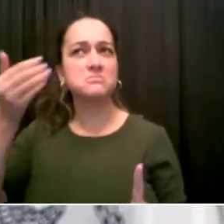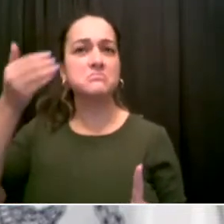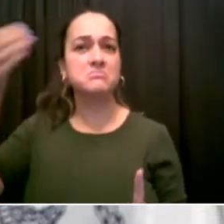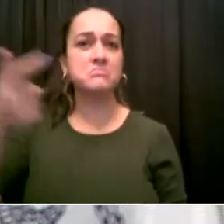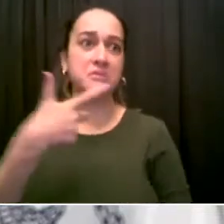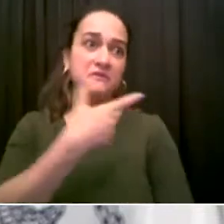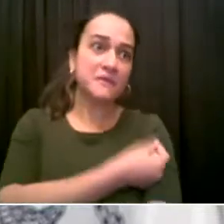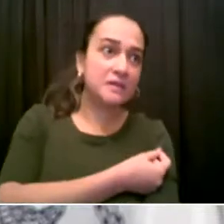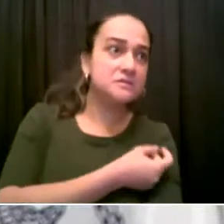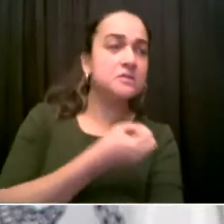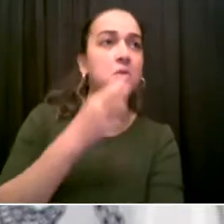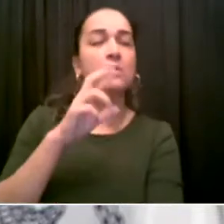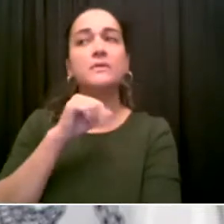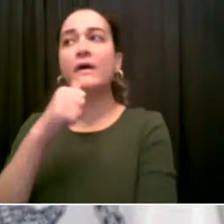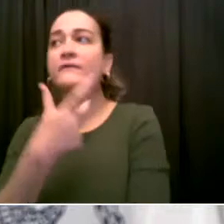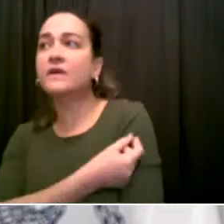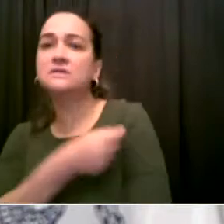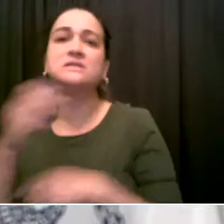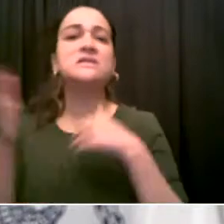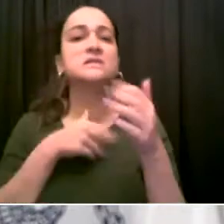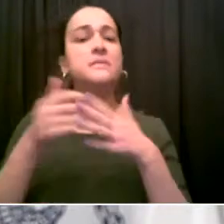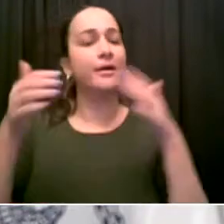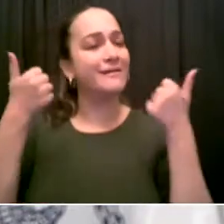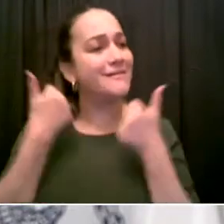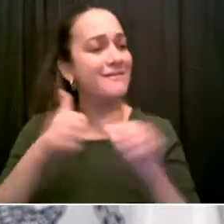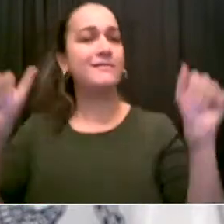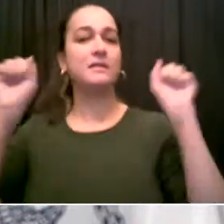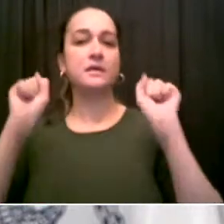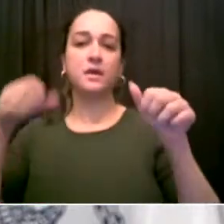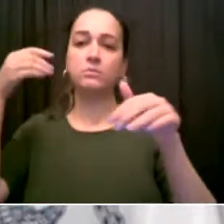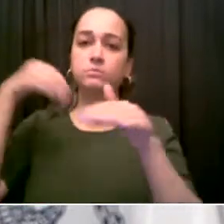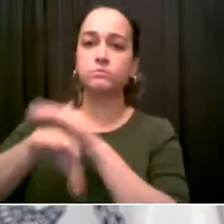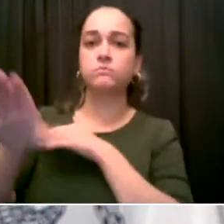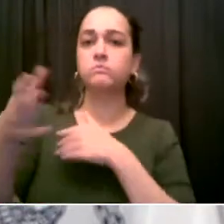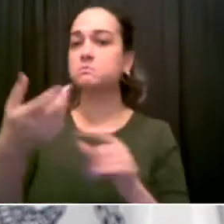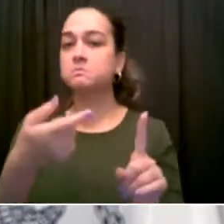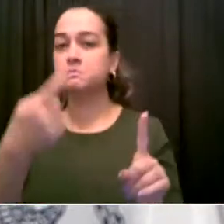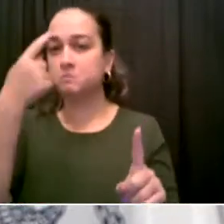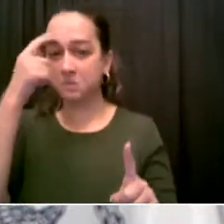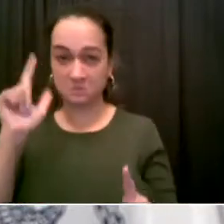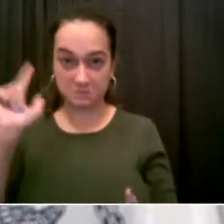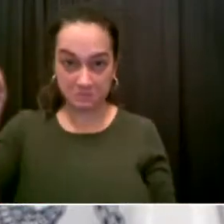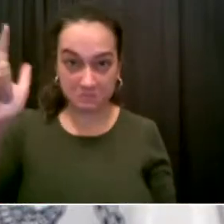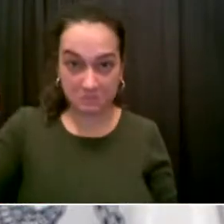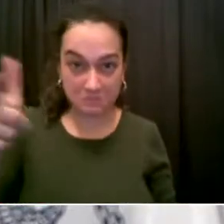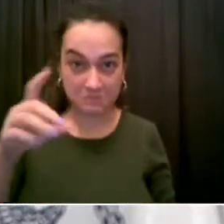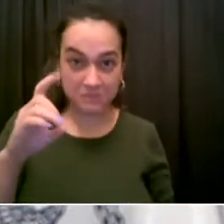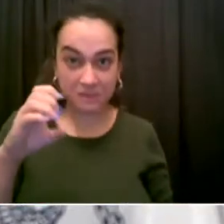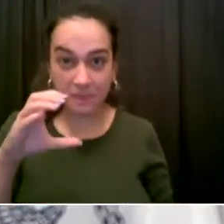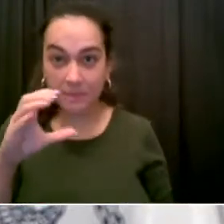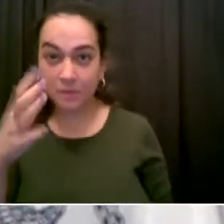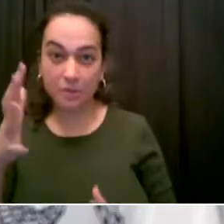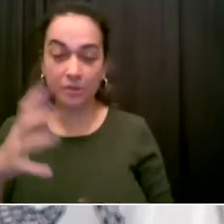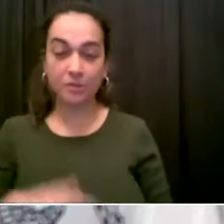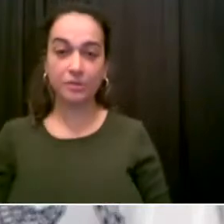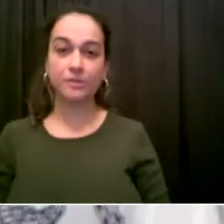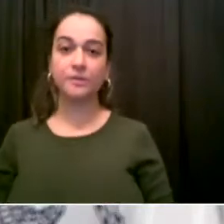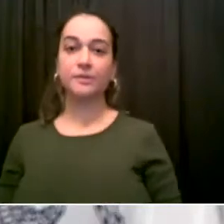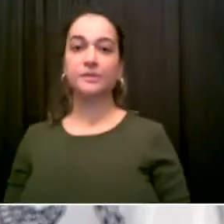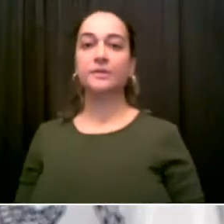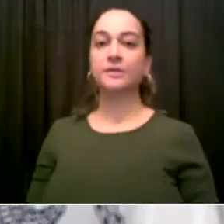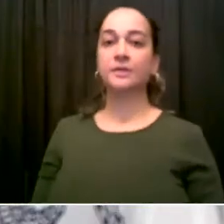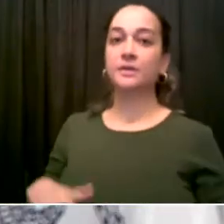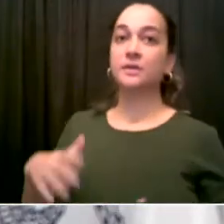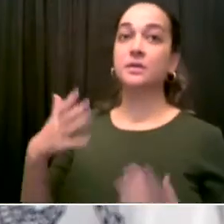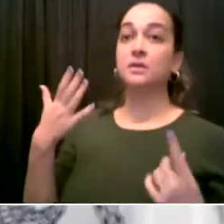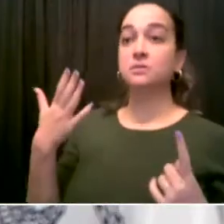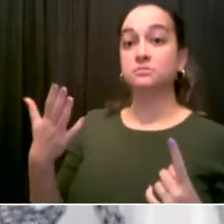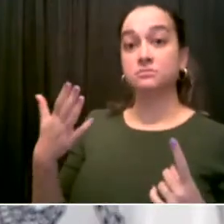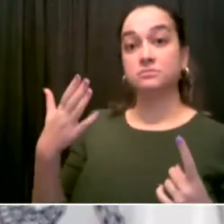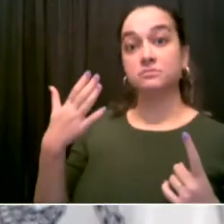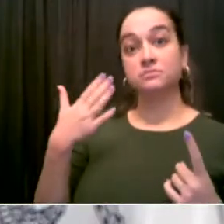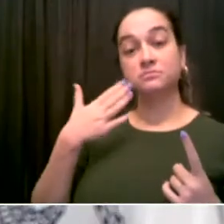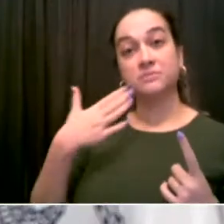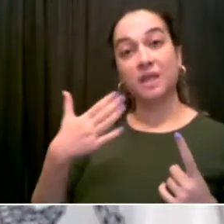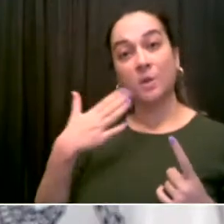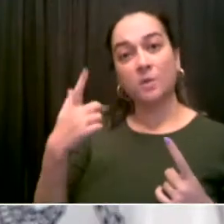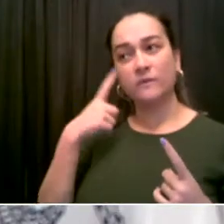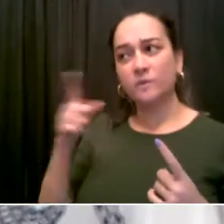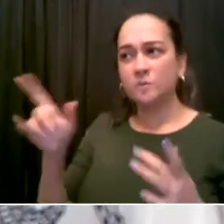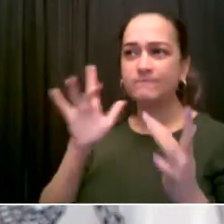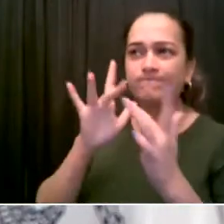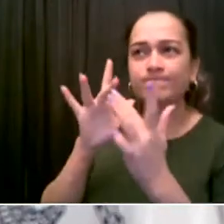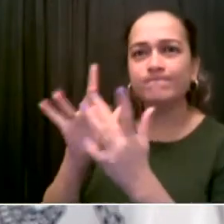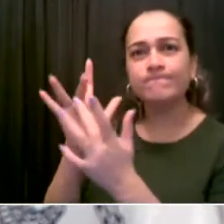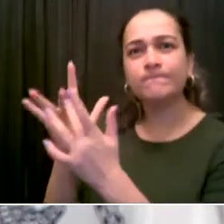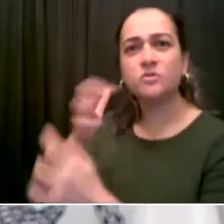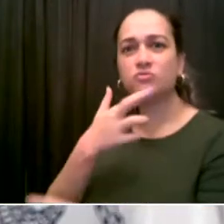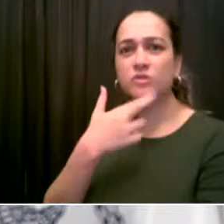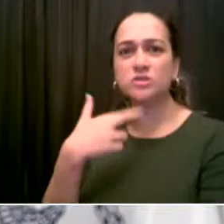NO LONGER RELEVANT AT THAT